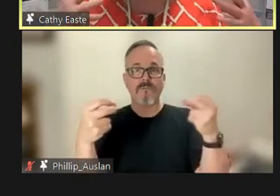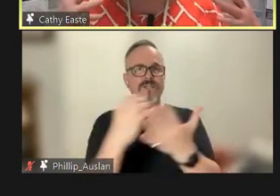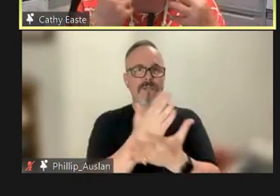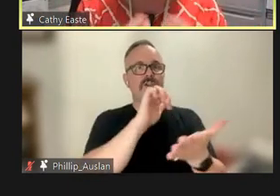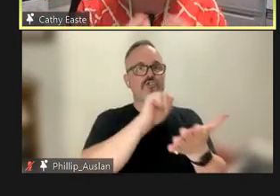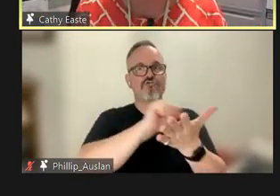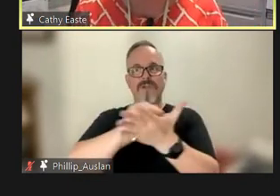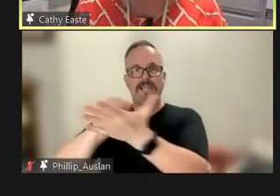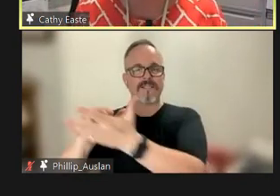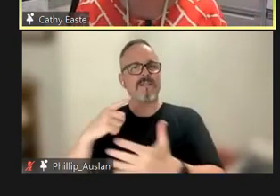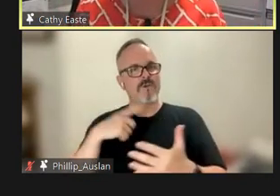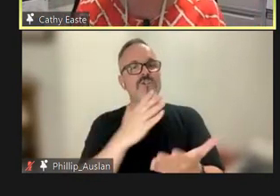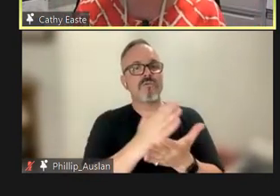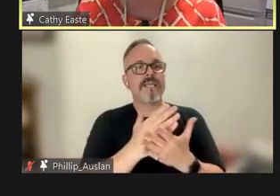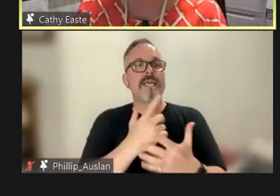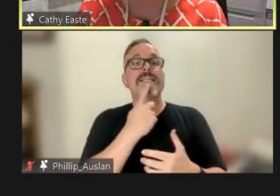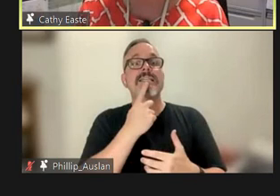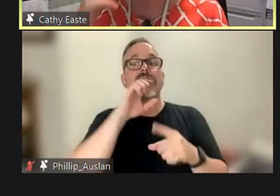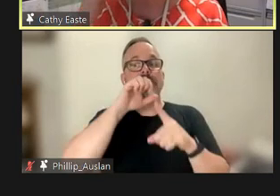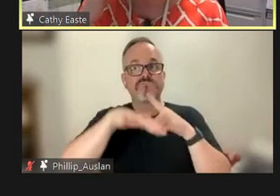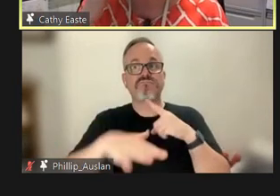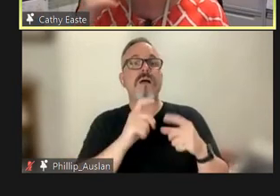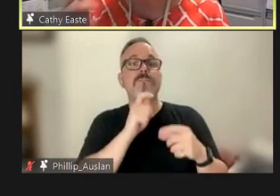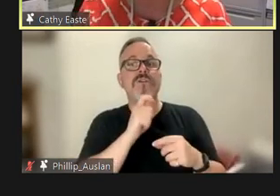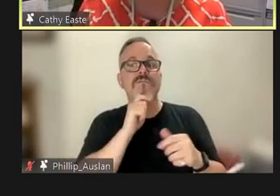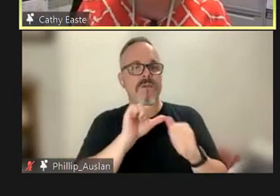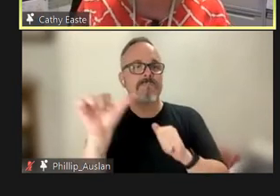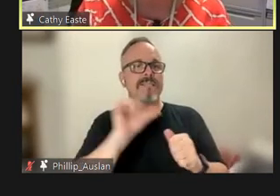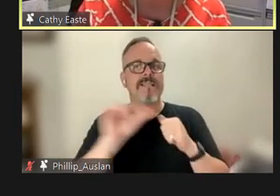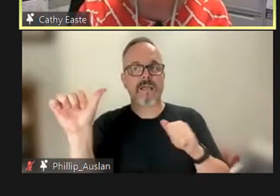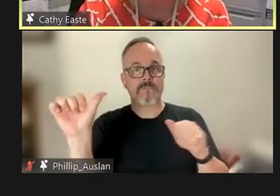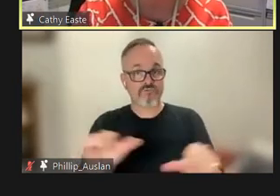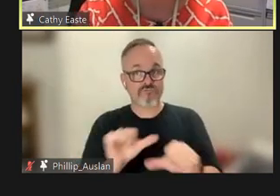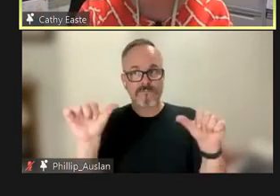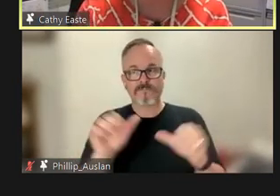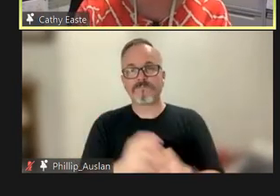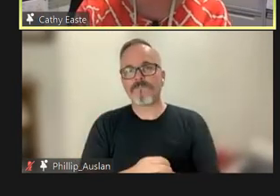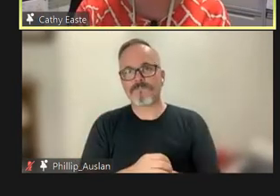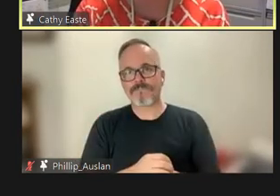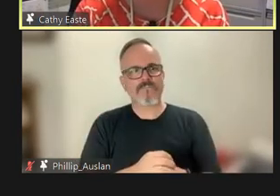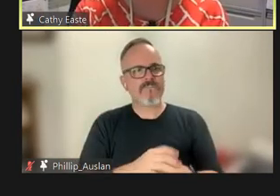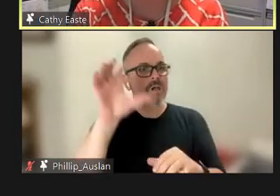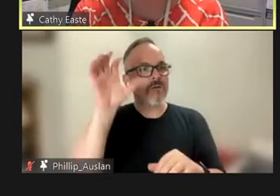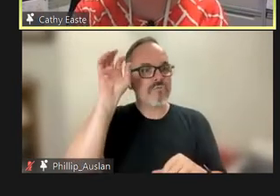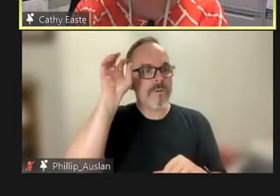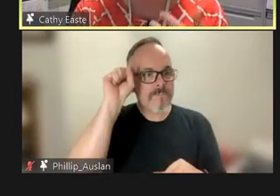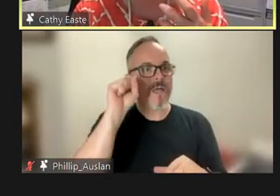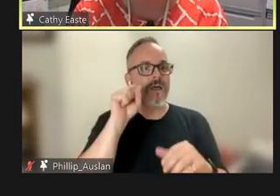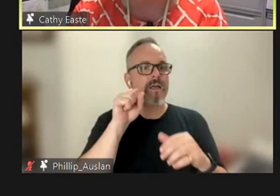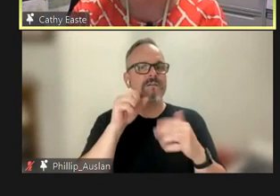because the sound is beaming to the microphone better. Remember there's social aspects; it's not